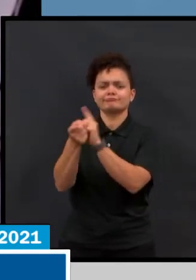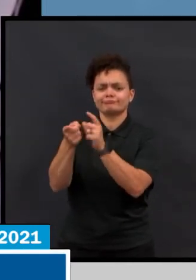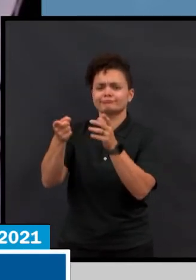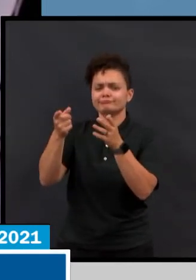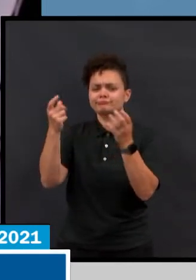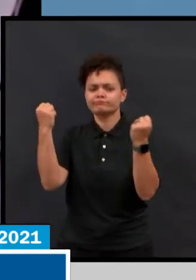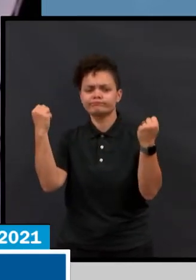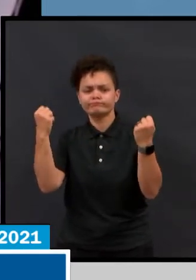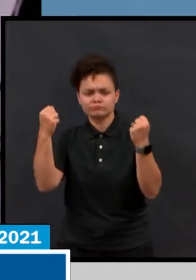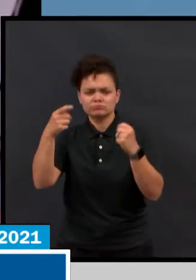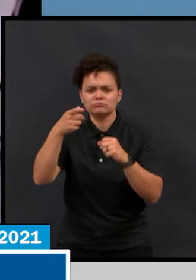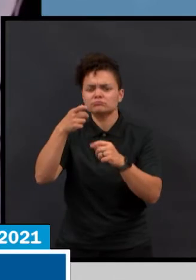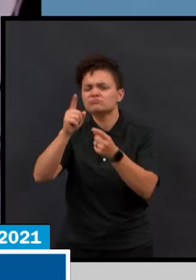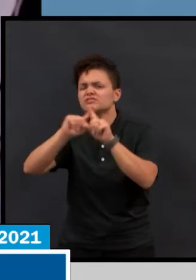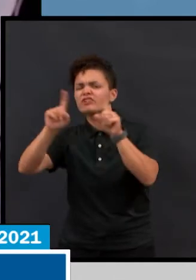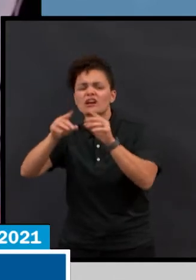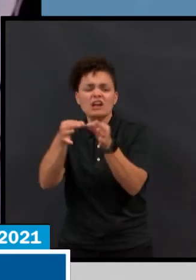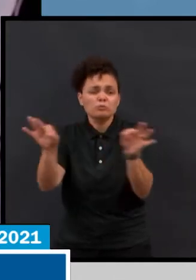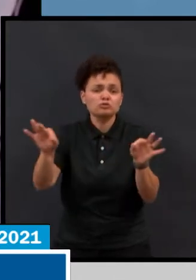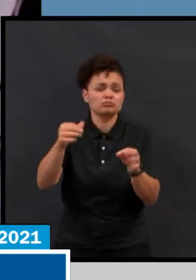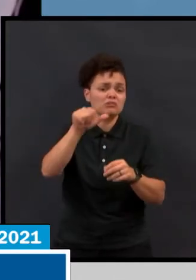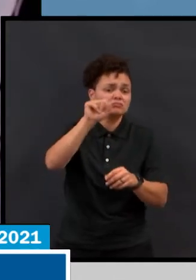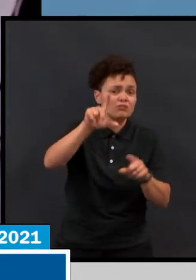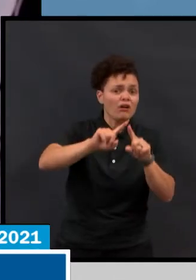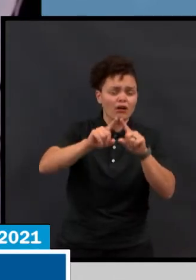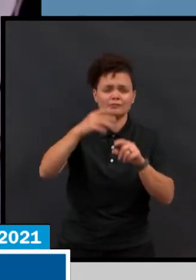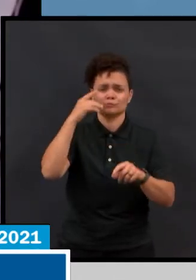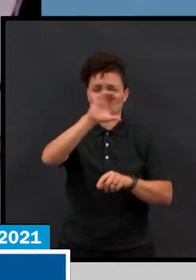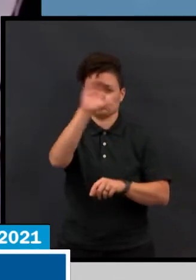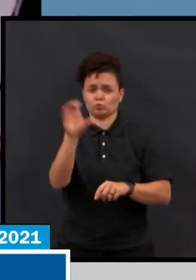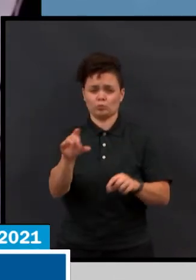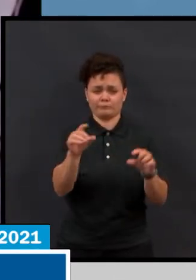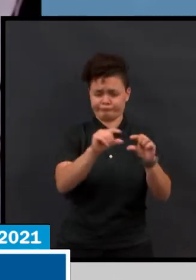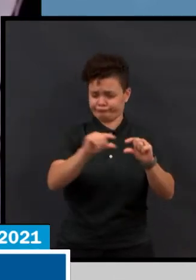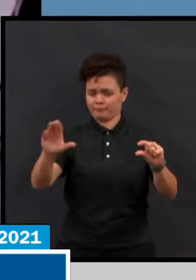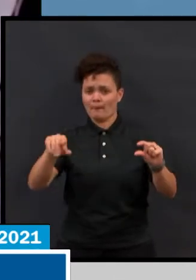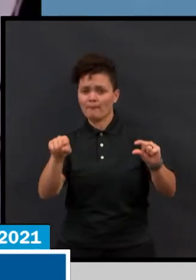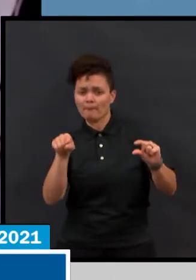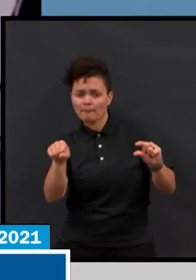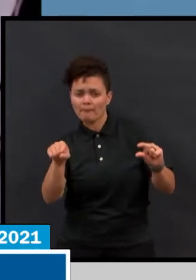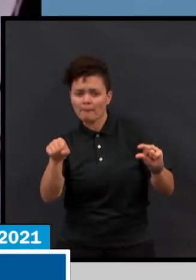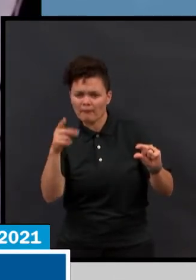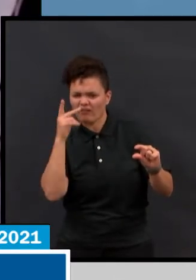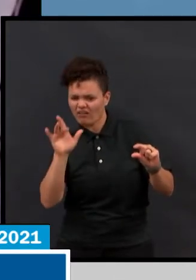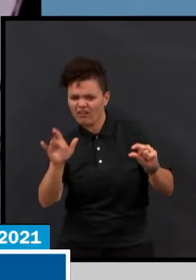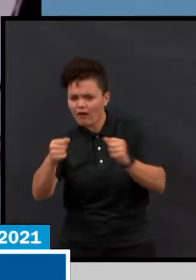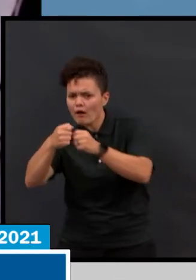your screen and if you're saying whoa where's my glow it's coming up so do not fret i want to